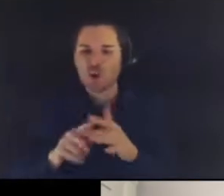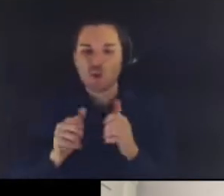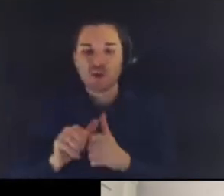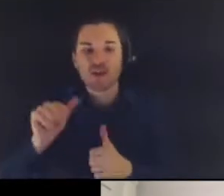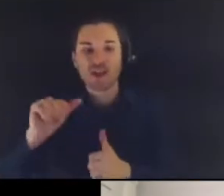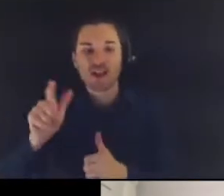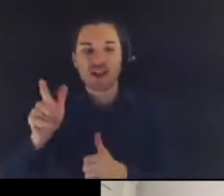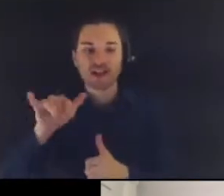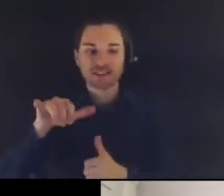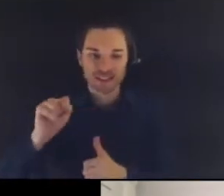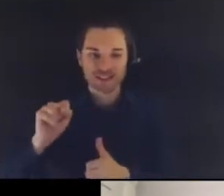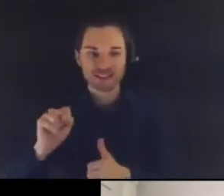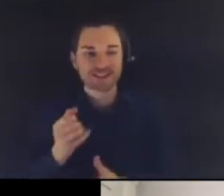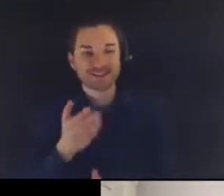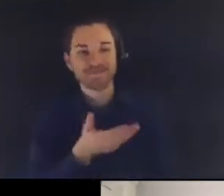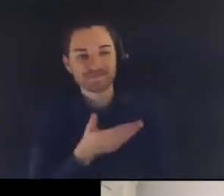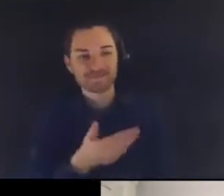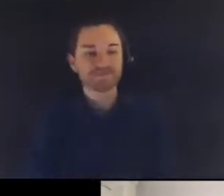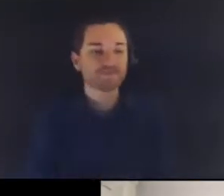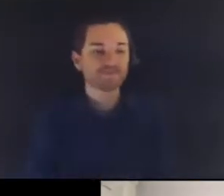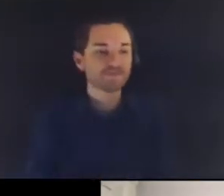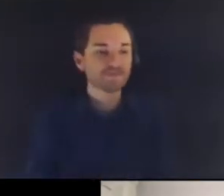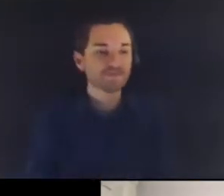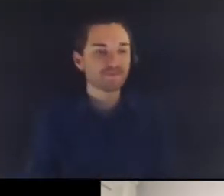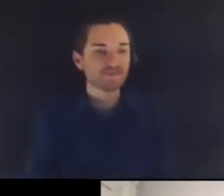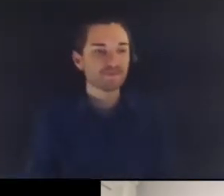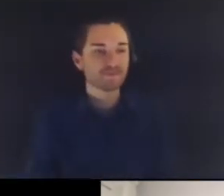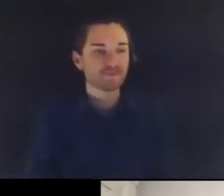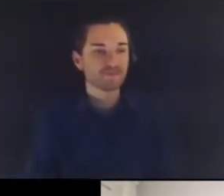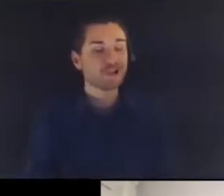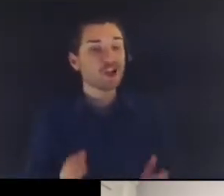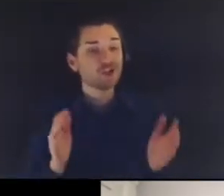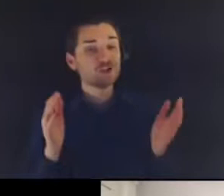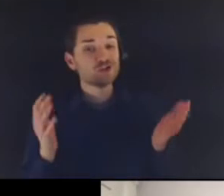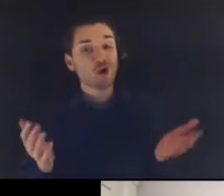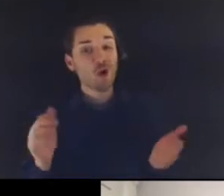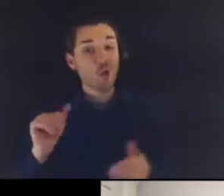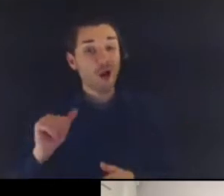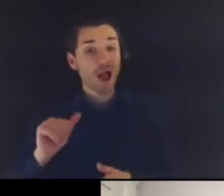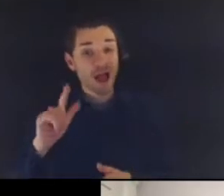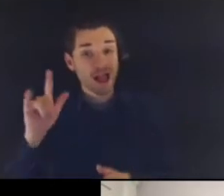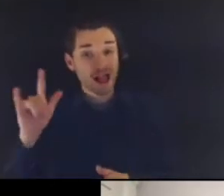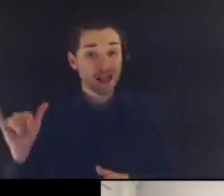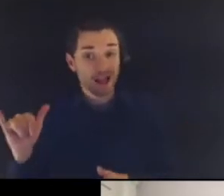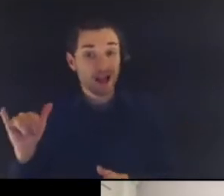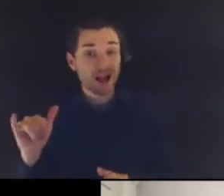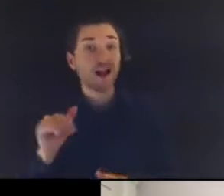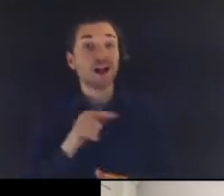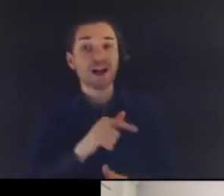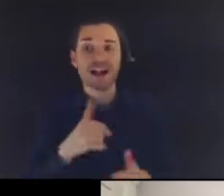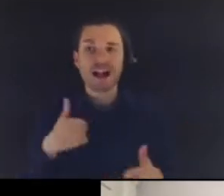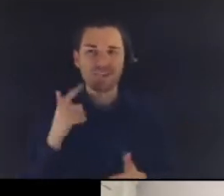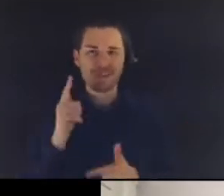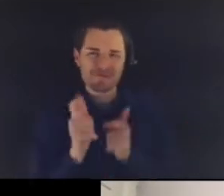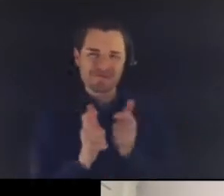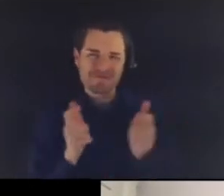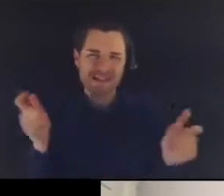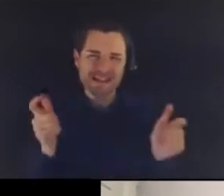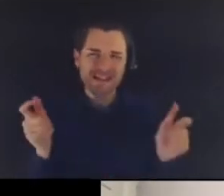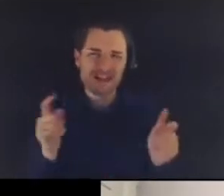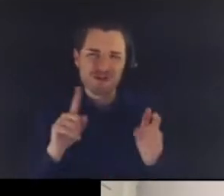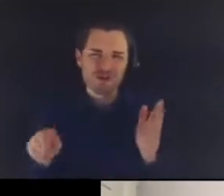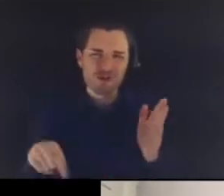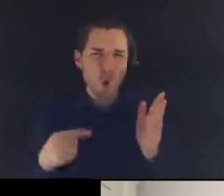Alexis Toliver Allies have a very big role, and they don